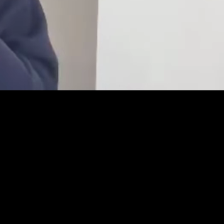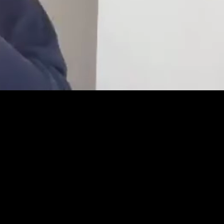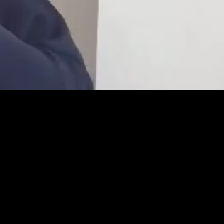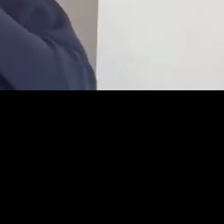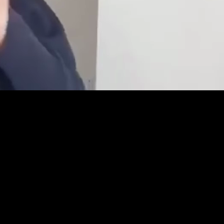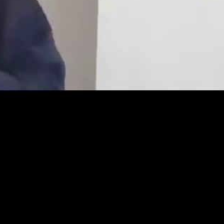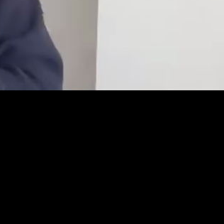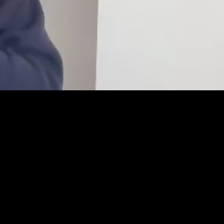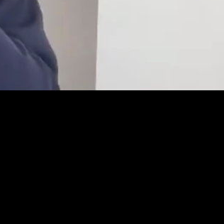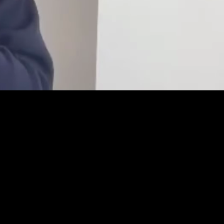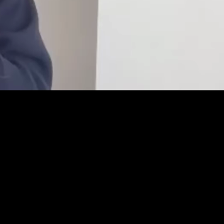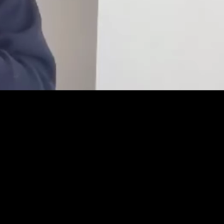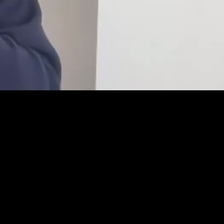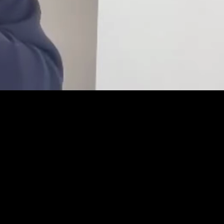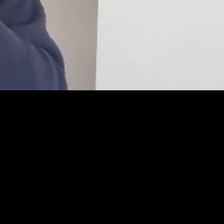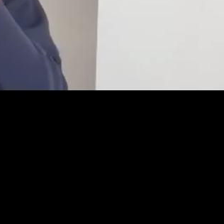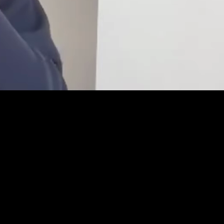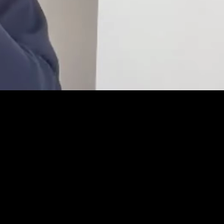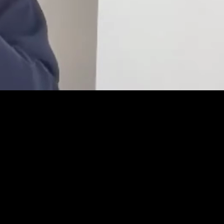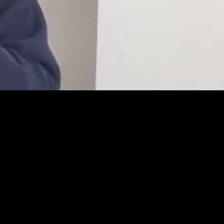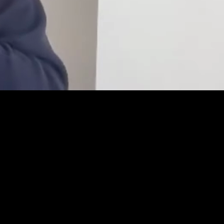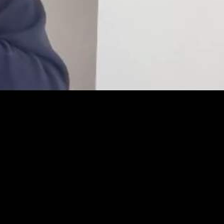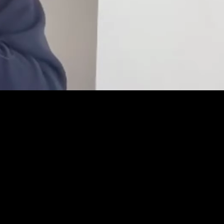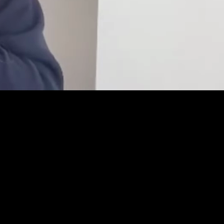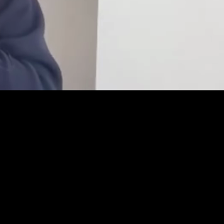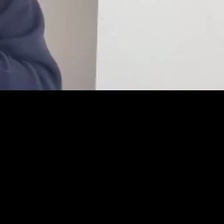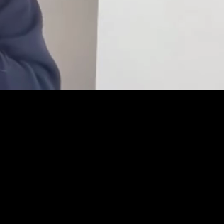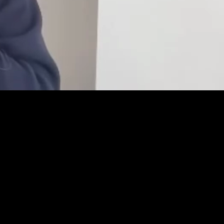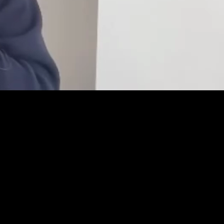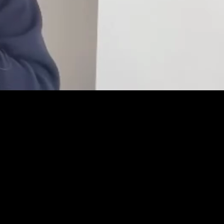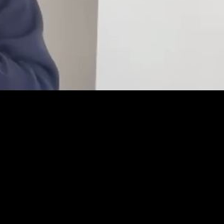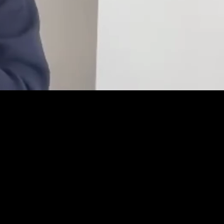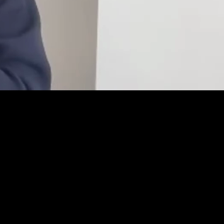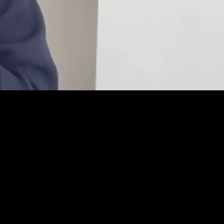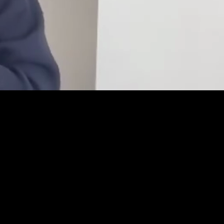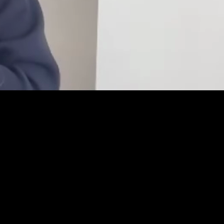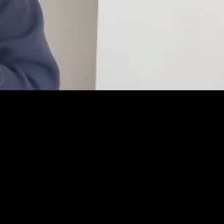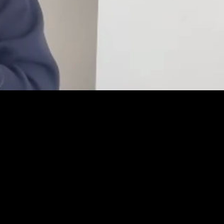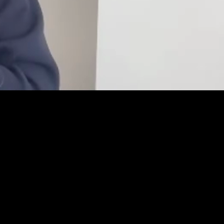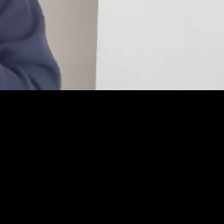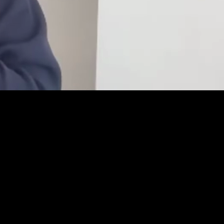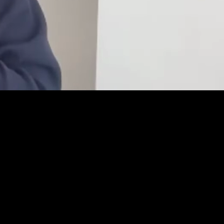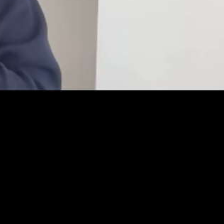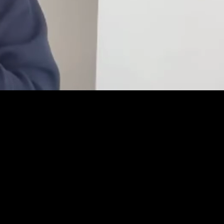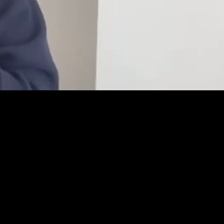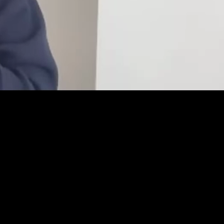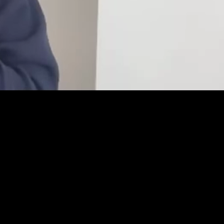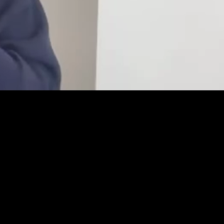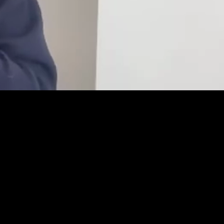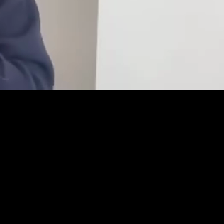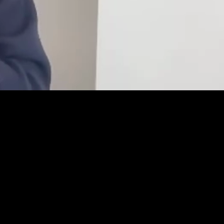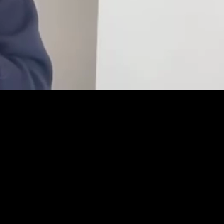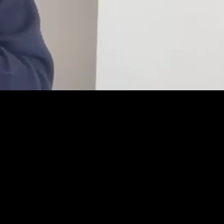I have supported some cases where, there is literally no budget available and we've used Google Sites.